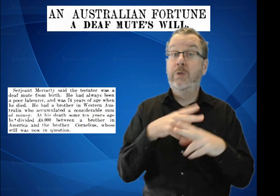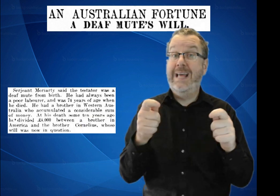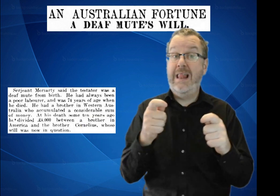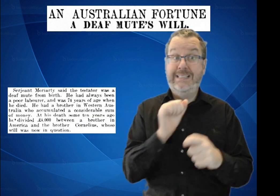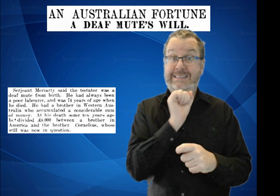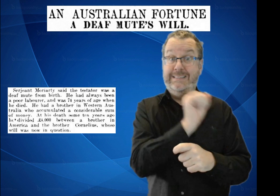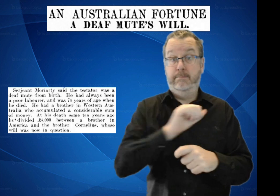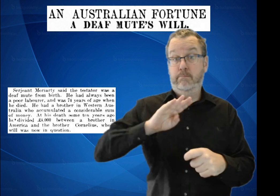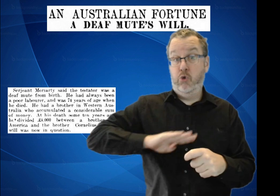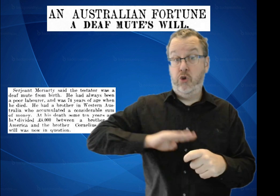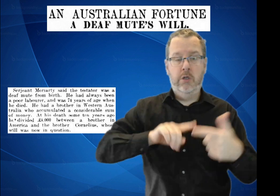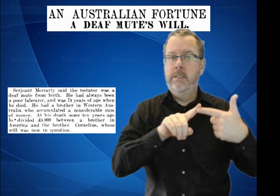until a brother of his